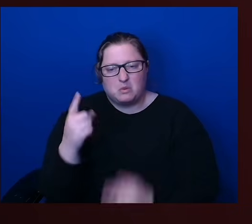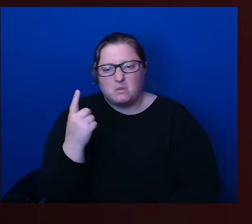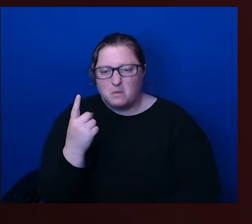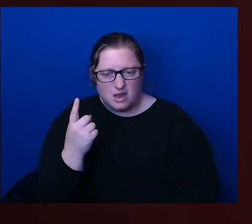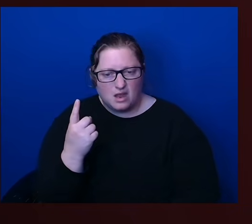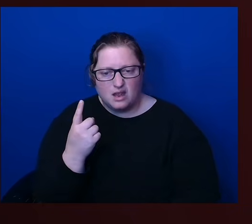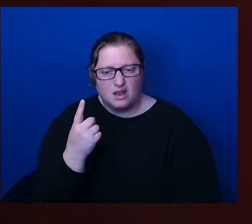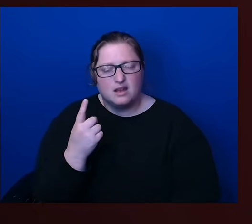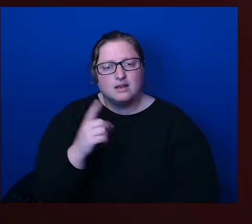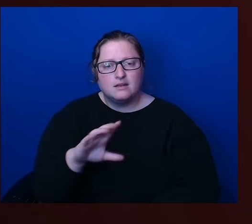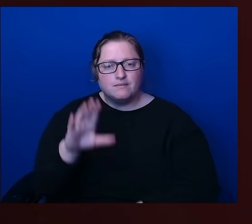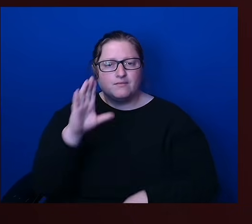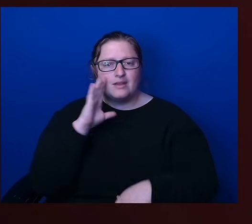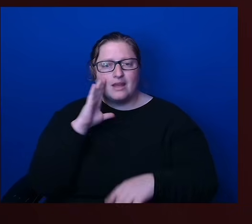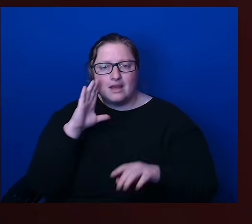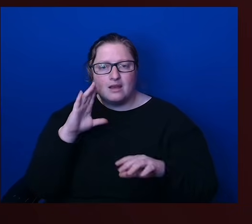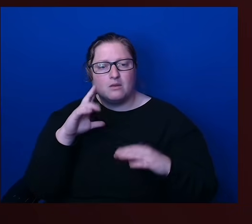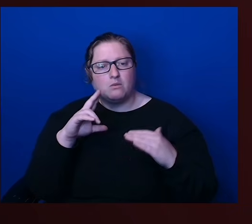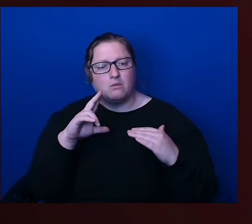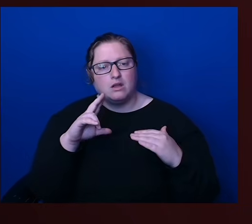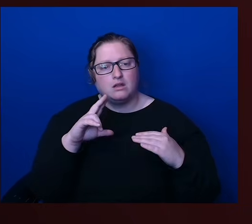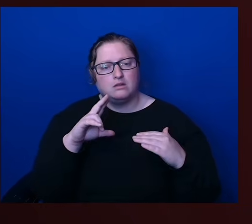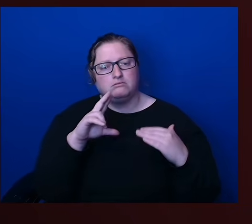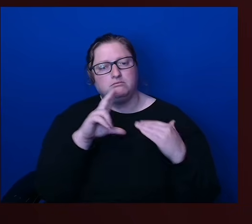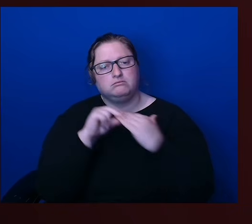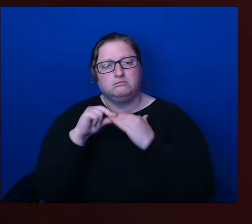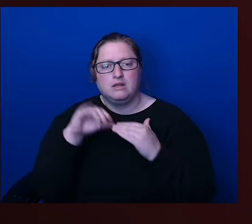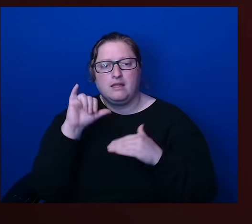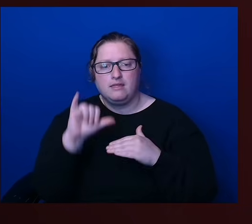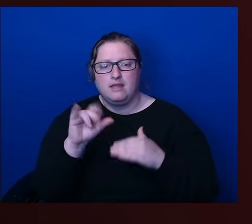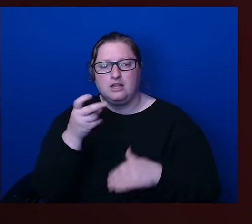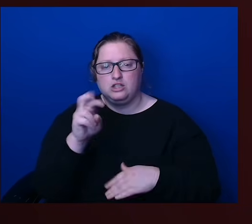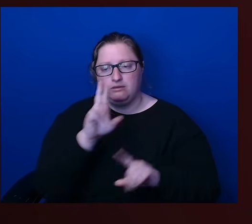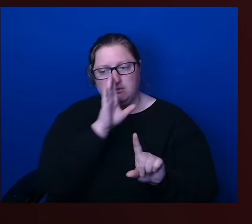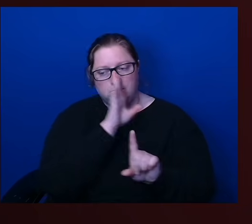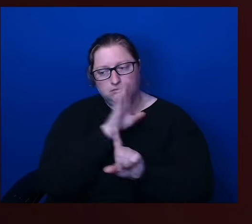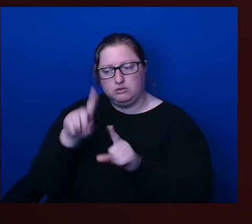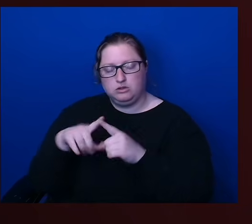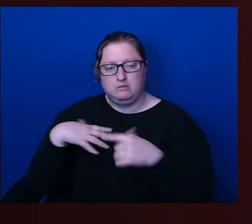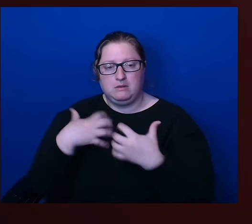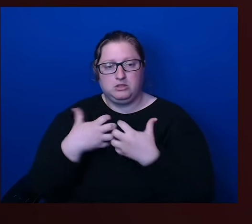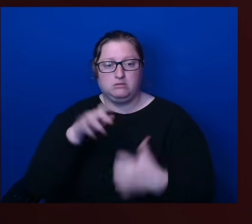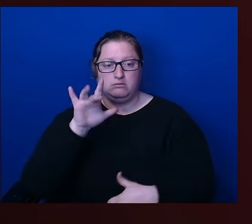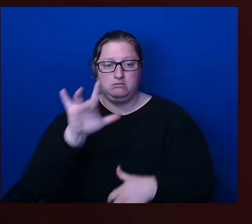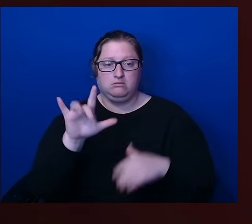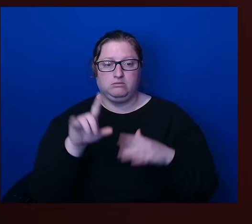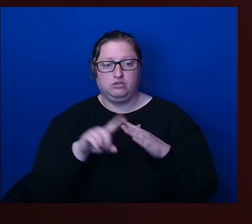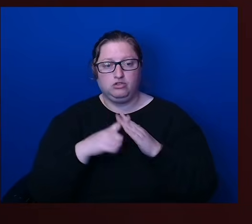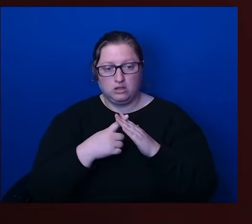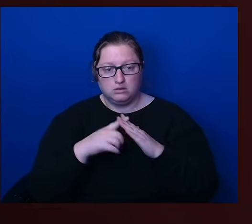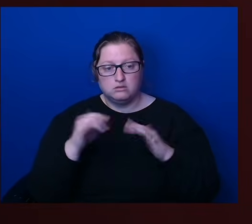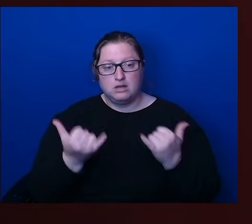that mini server running directly on my machine. So, I'll just click "Start" right here. Now it's running. I can prove that it's running